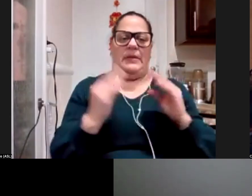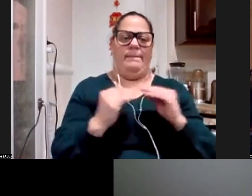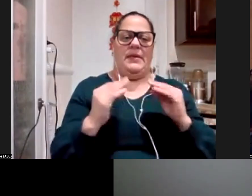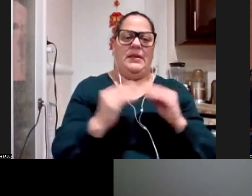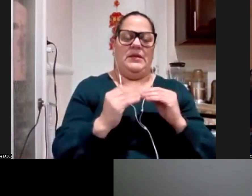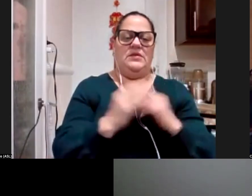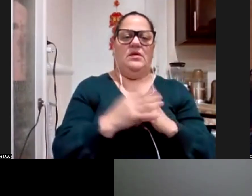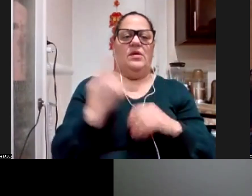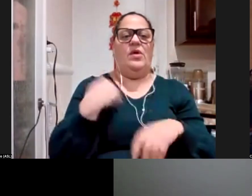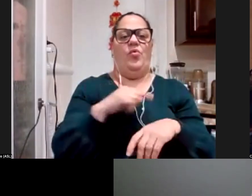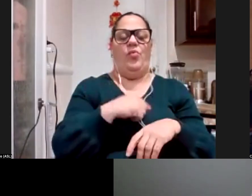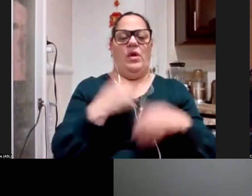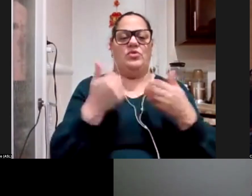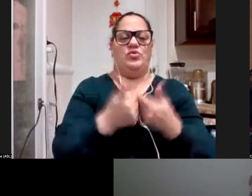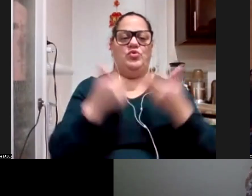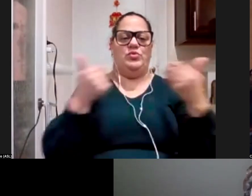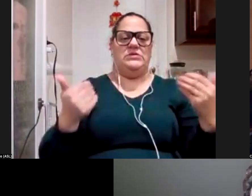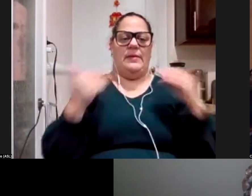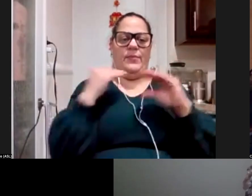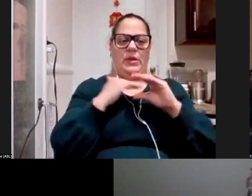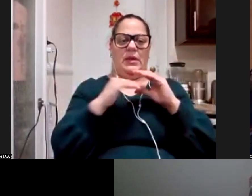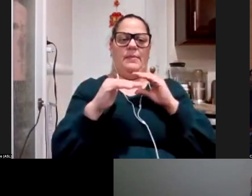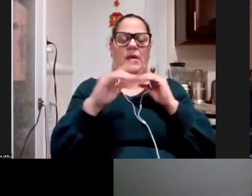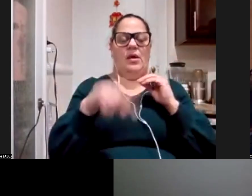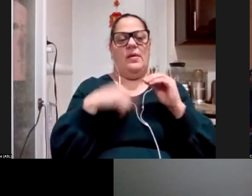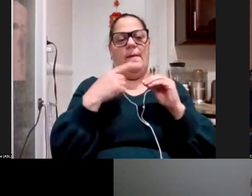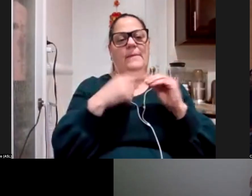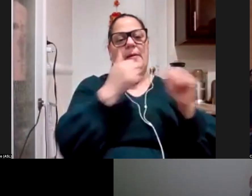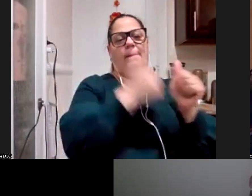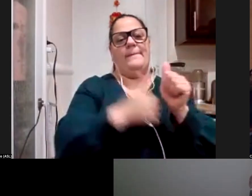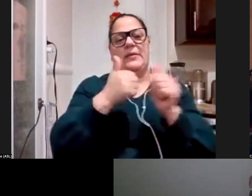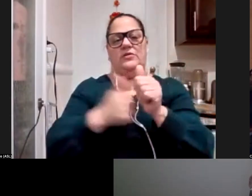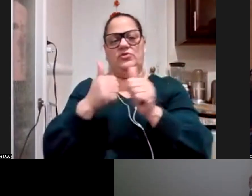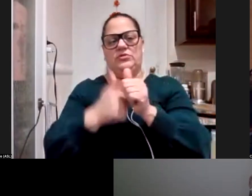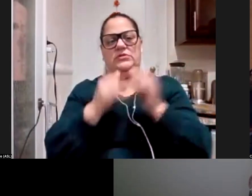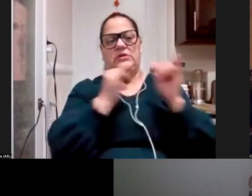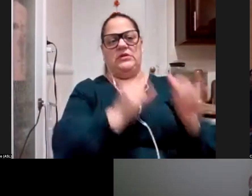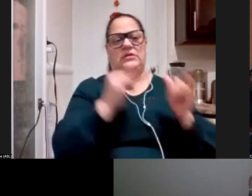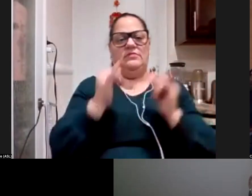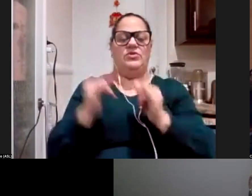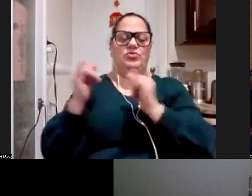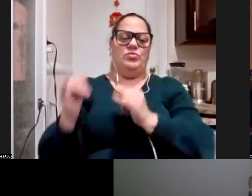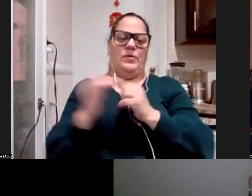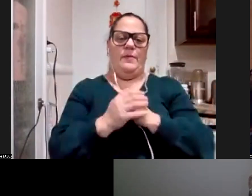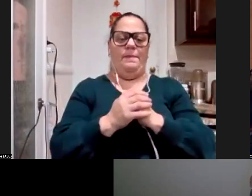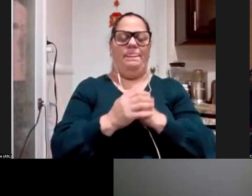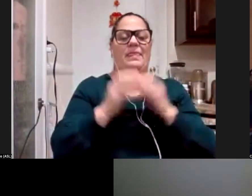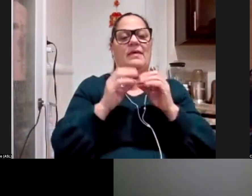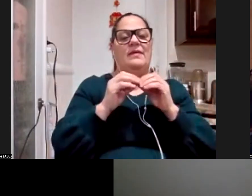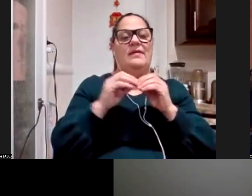trying to do a separate email about each individual uh activity like Devva's room,